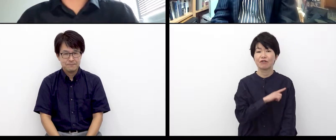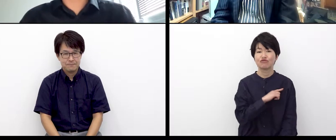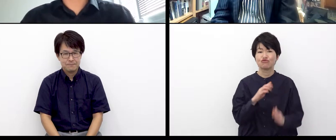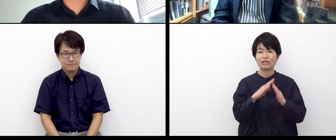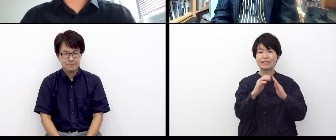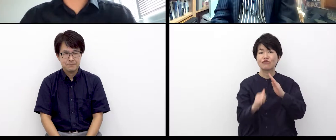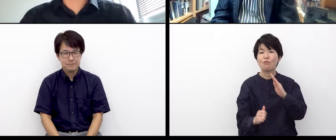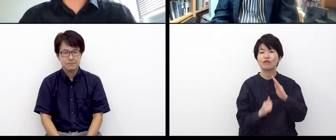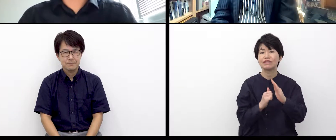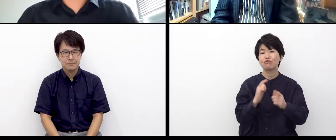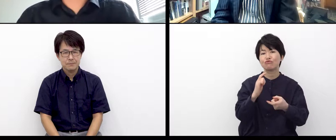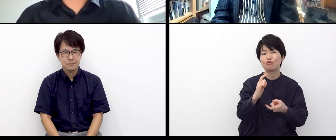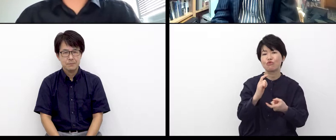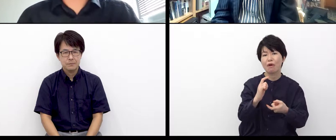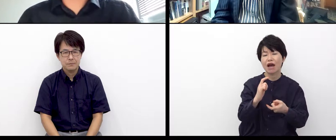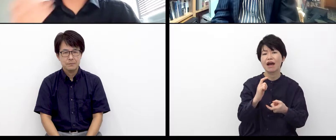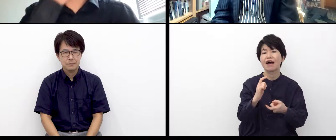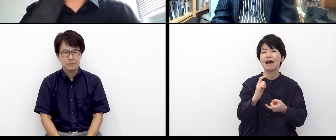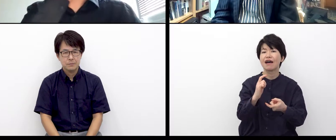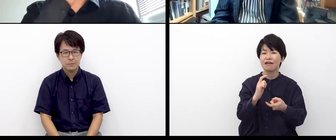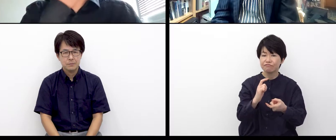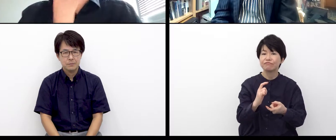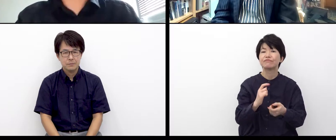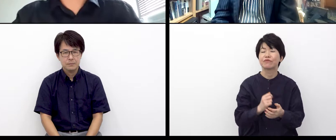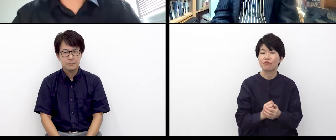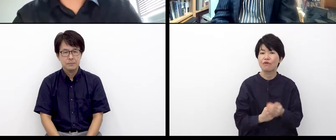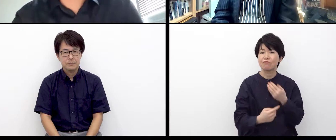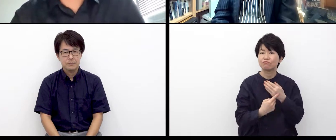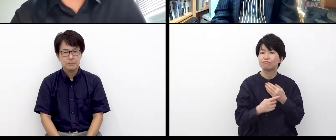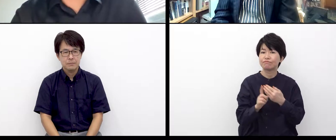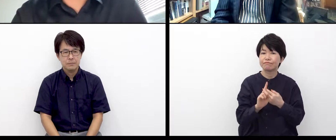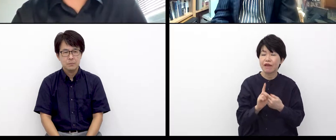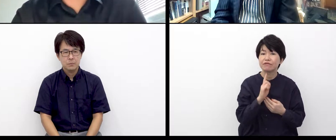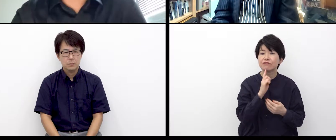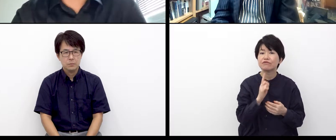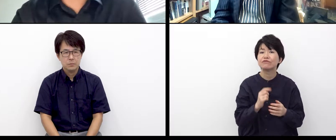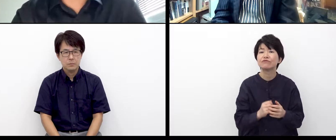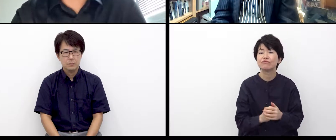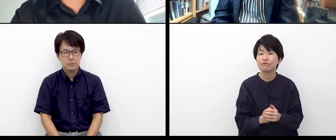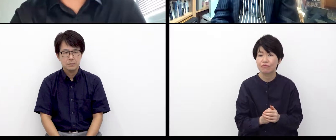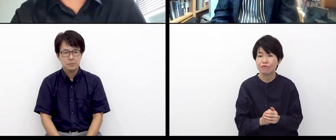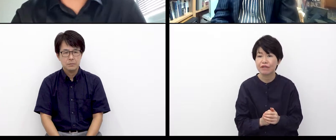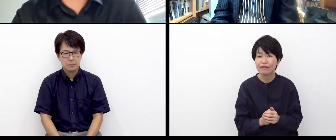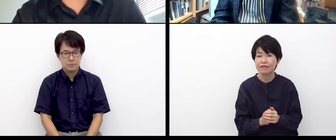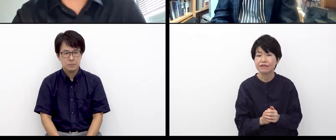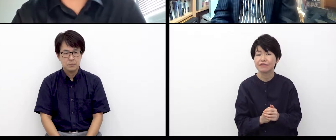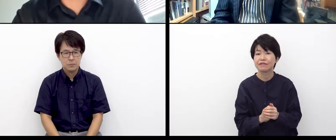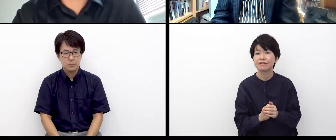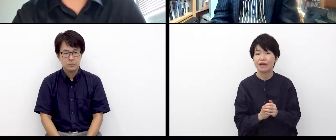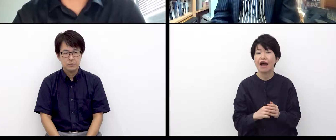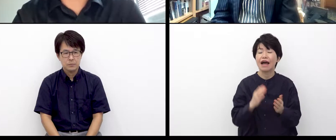the word “hikikomori” is not a diagnosis or disease name.